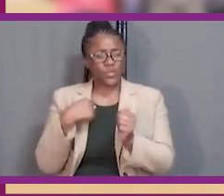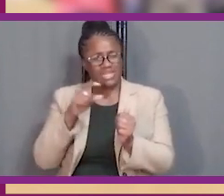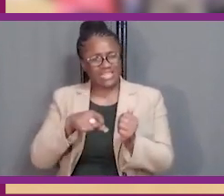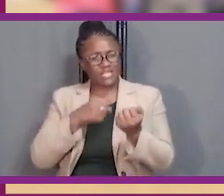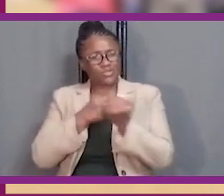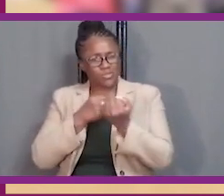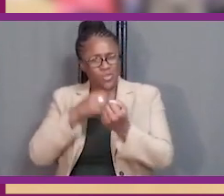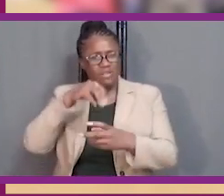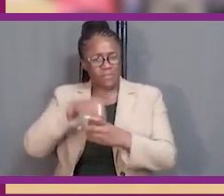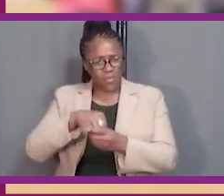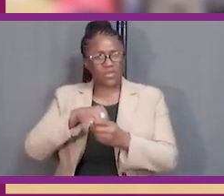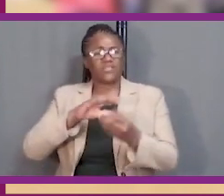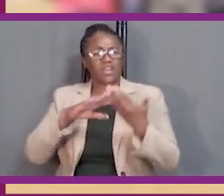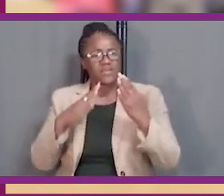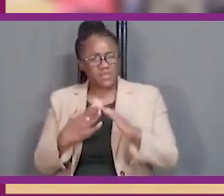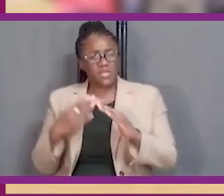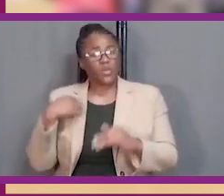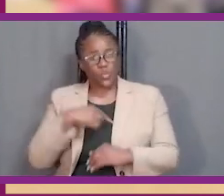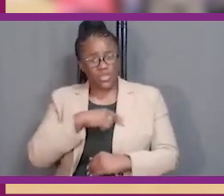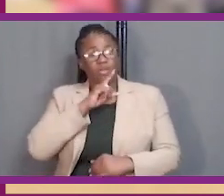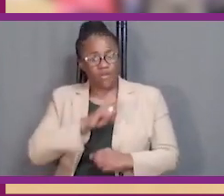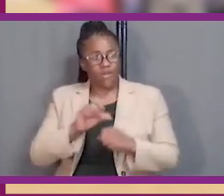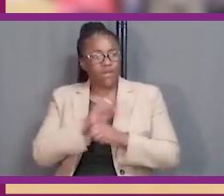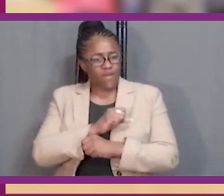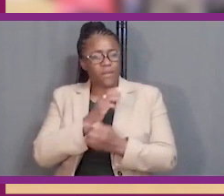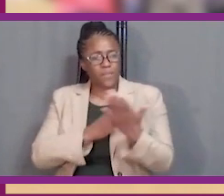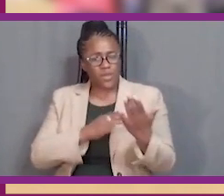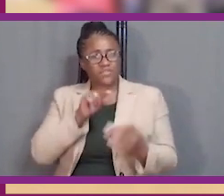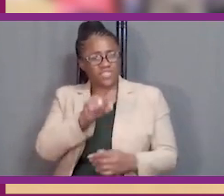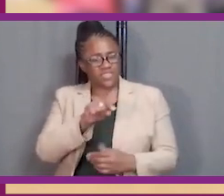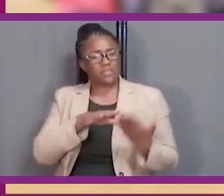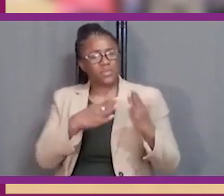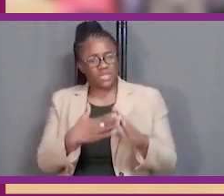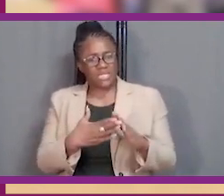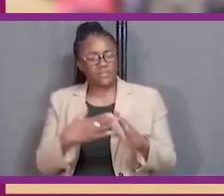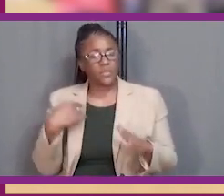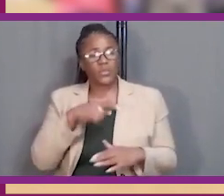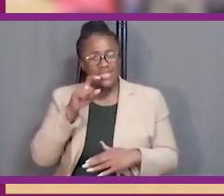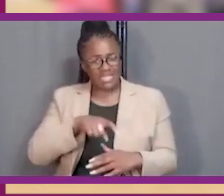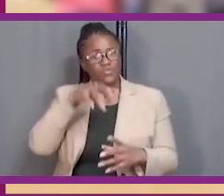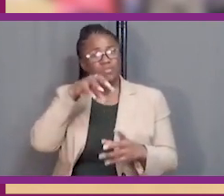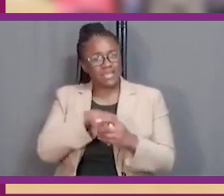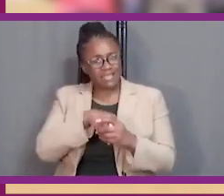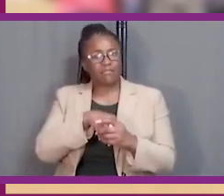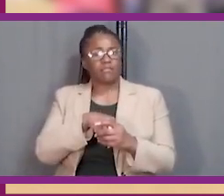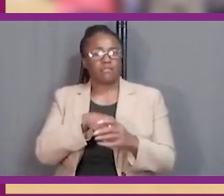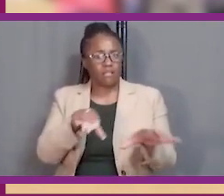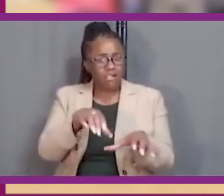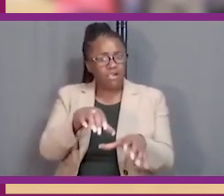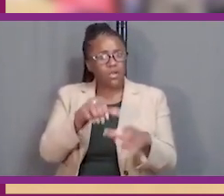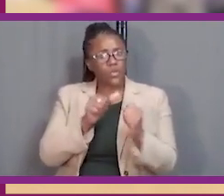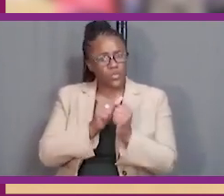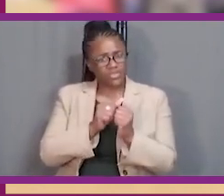to get in there and our disability should come after and we should be treated with dignity just